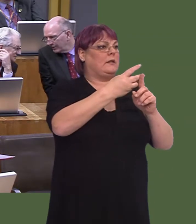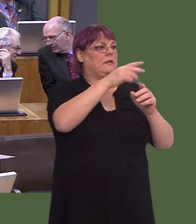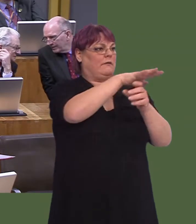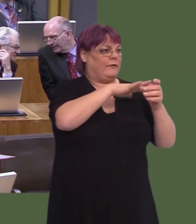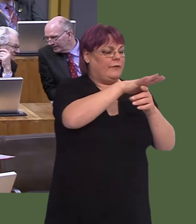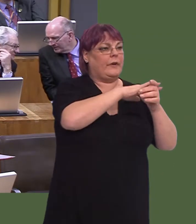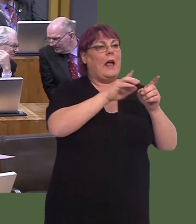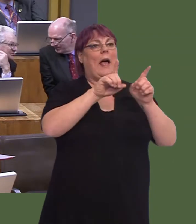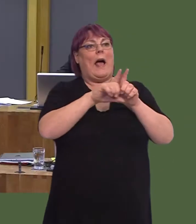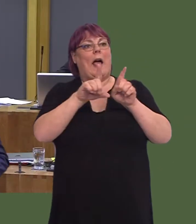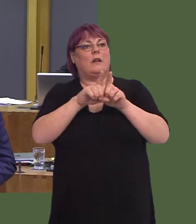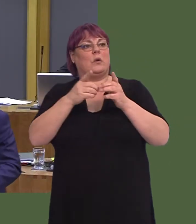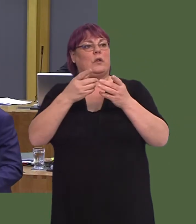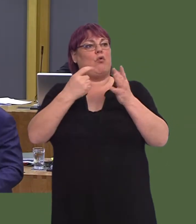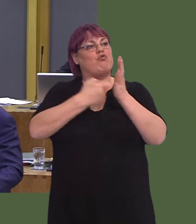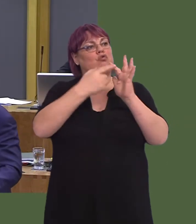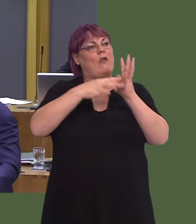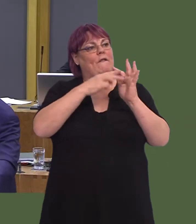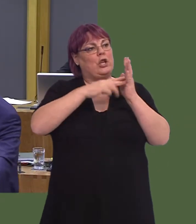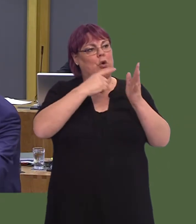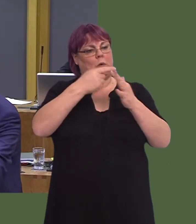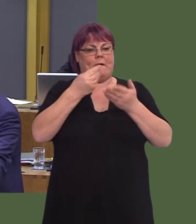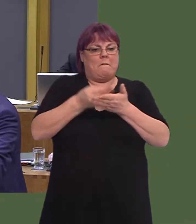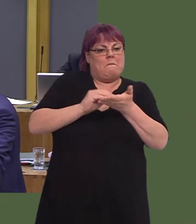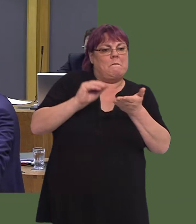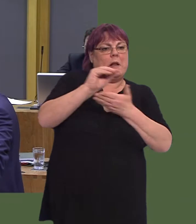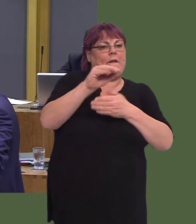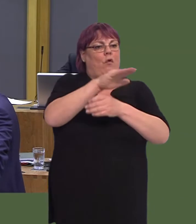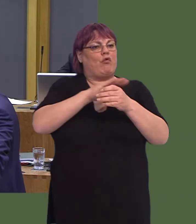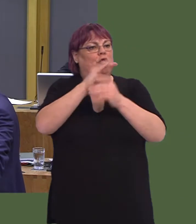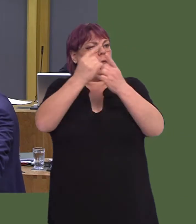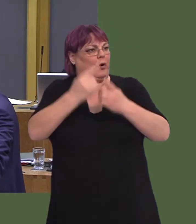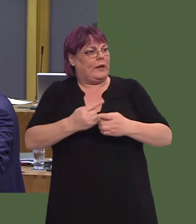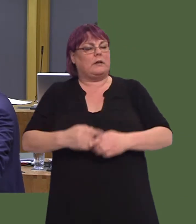Joyce Watson AM: I thank you very much for your answer, First Minister, but Wales is